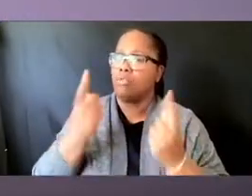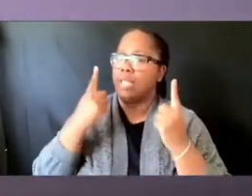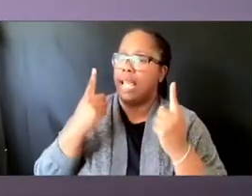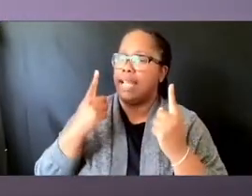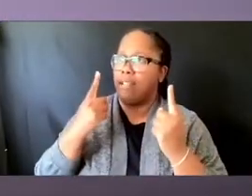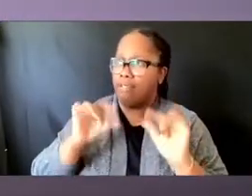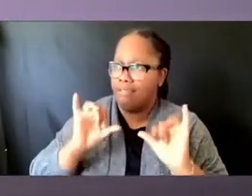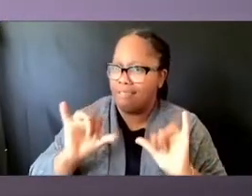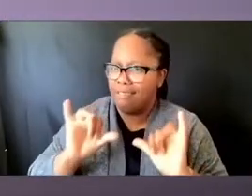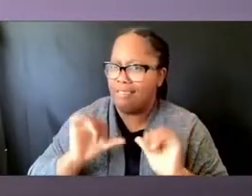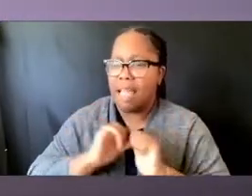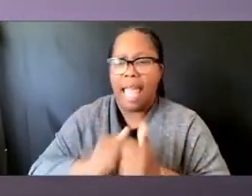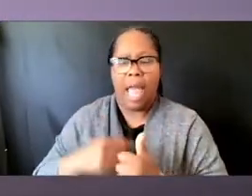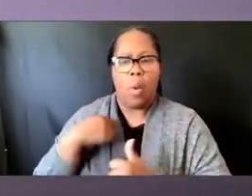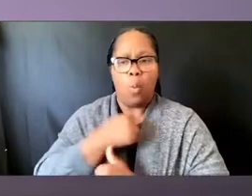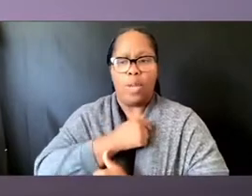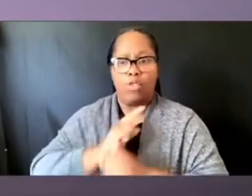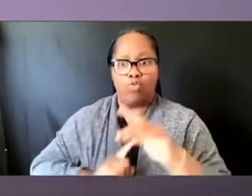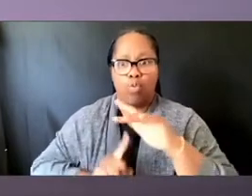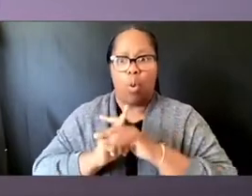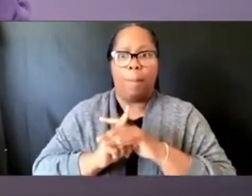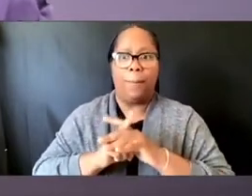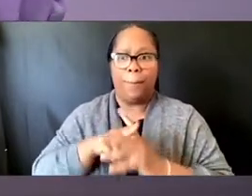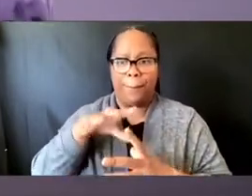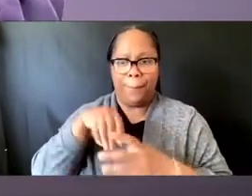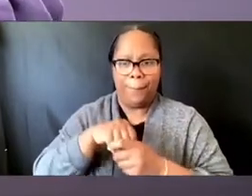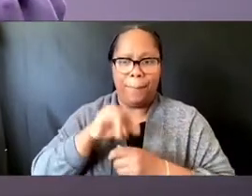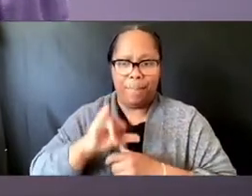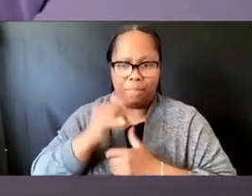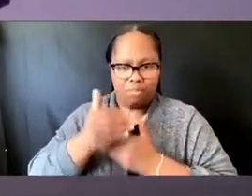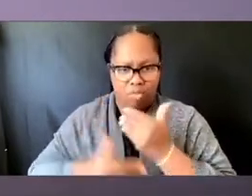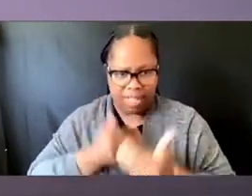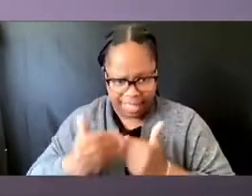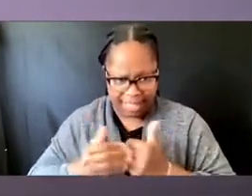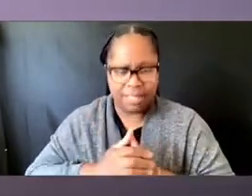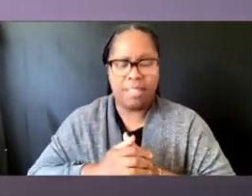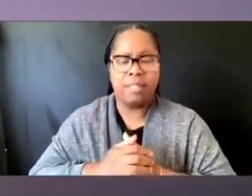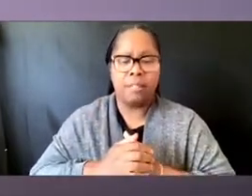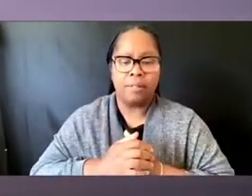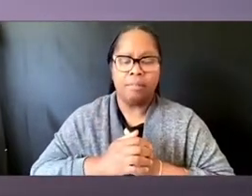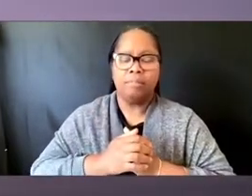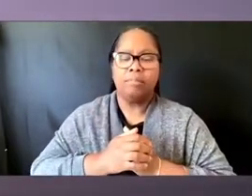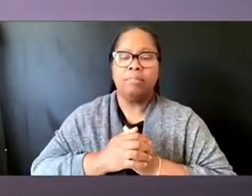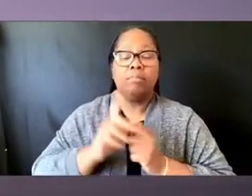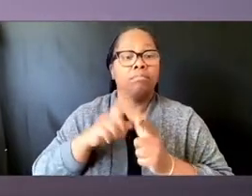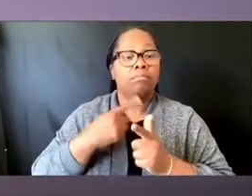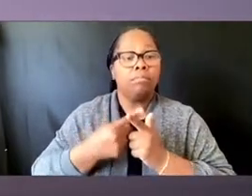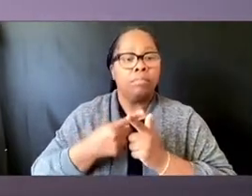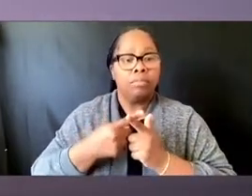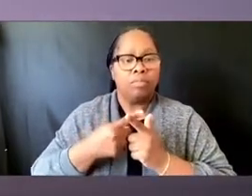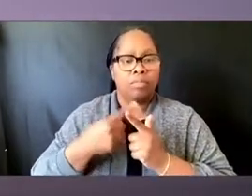What does it mean to take this systemic analysis, help it to understand the art that we're putting on stage,